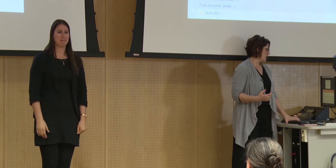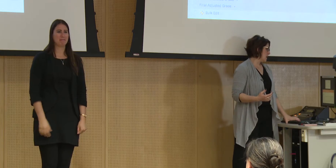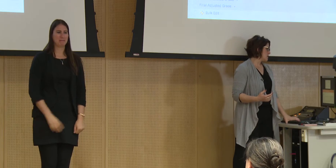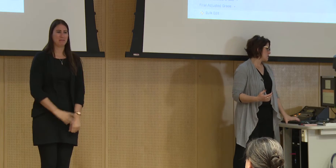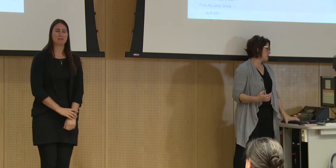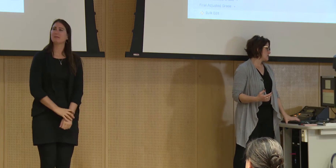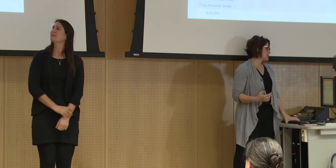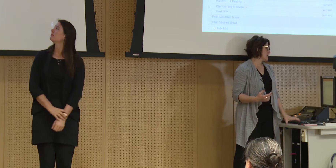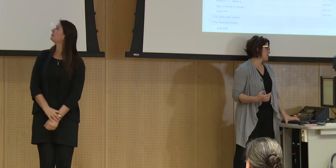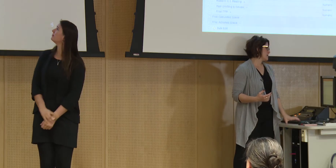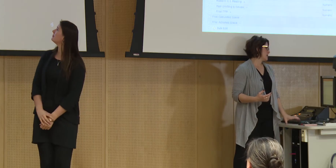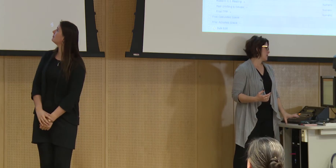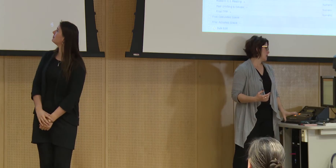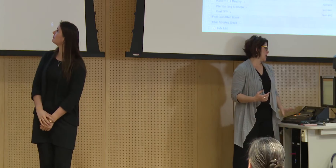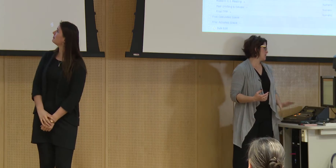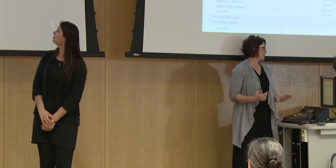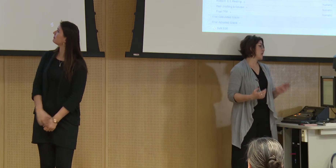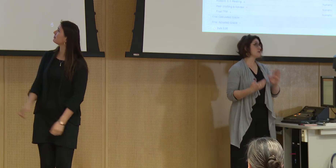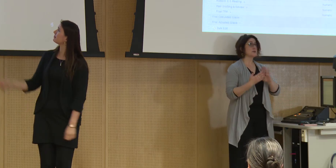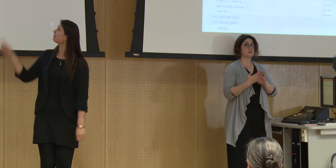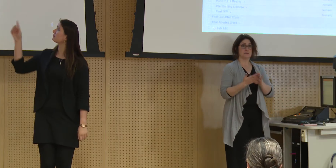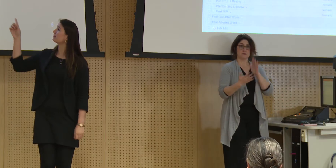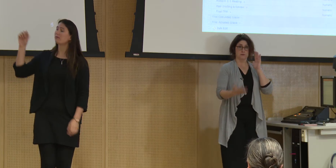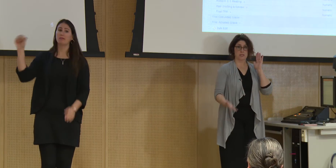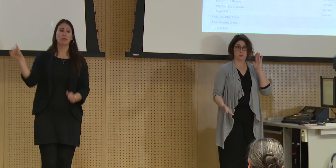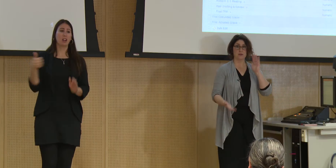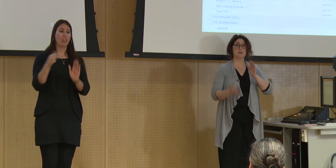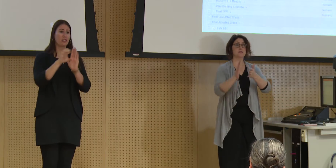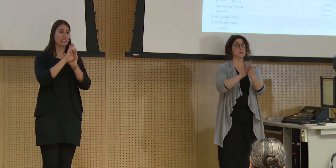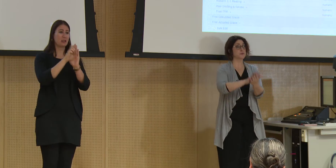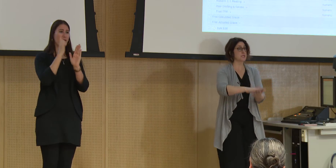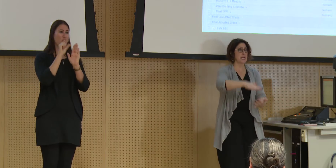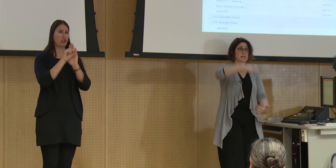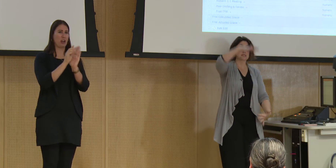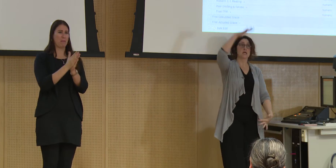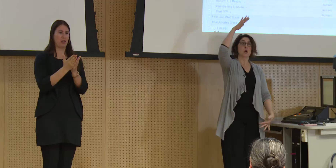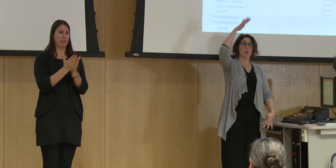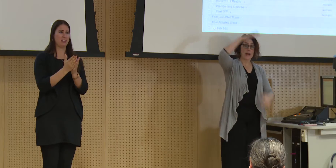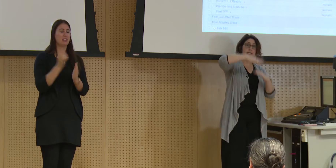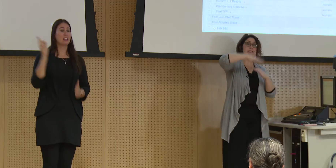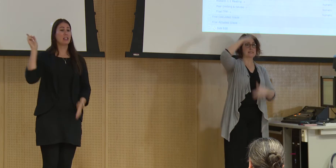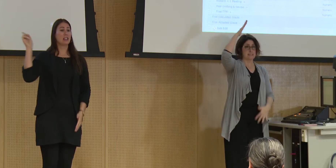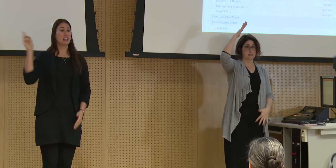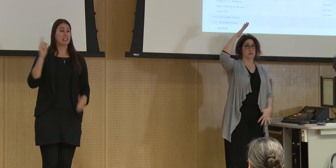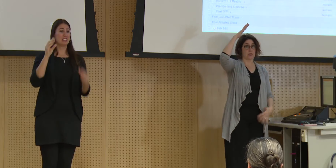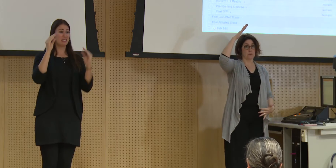So here's another example of another Gradebook. This person has quite an extensive Gradebook.